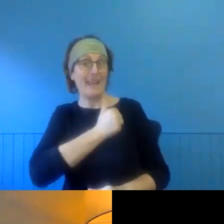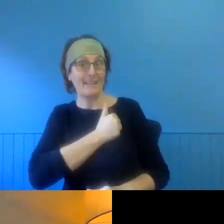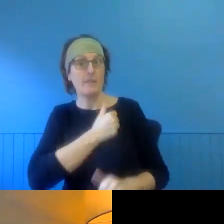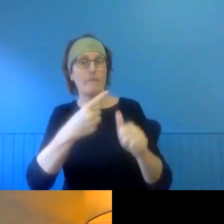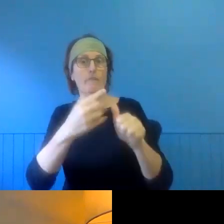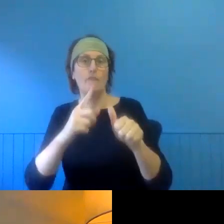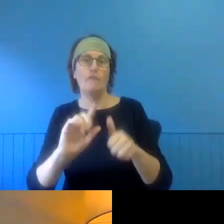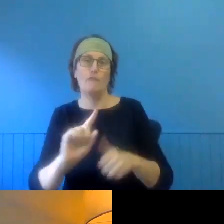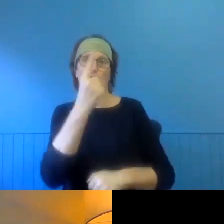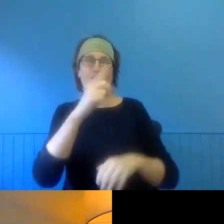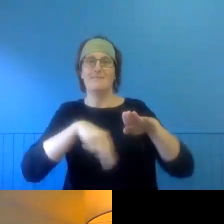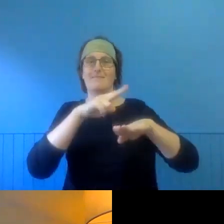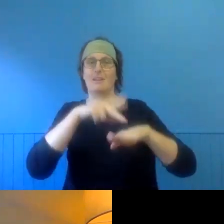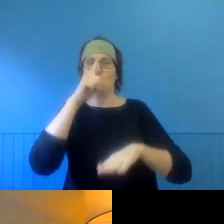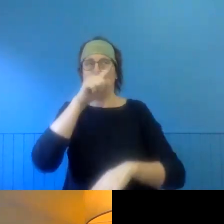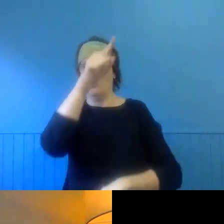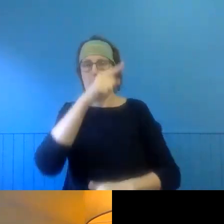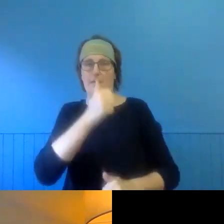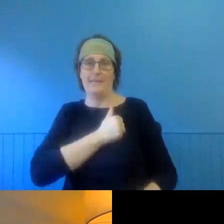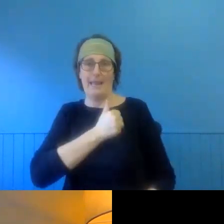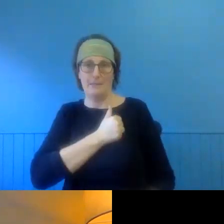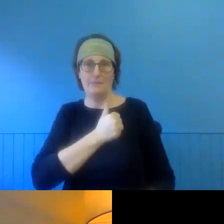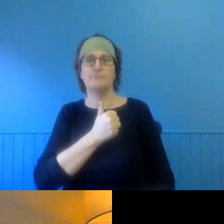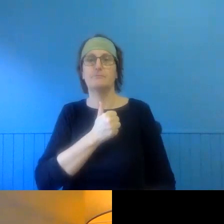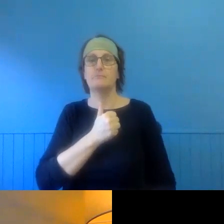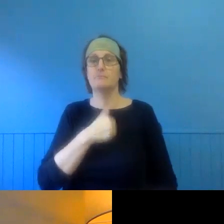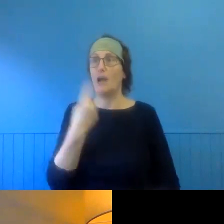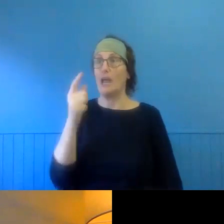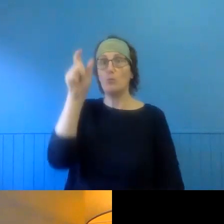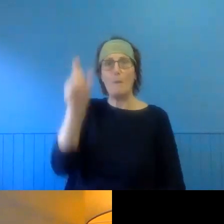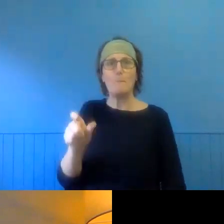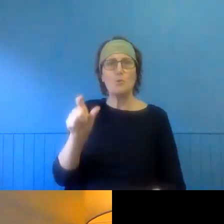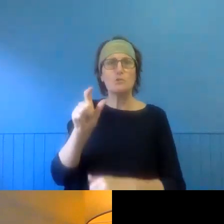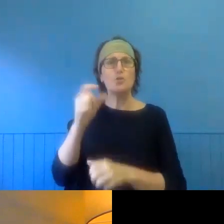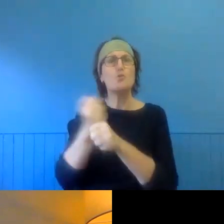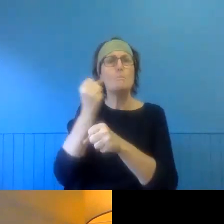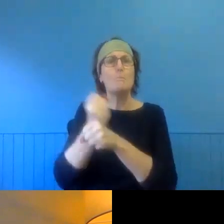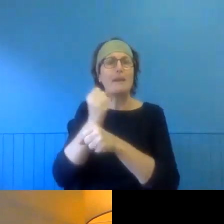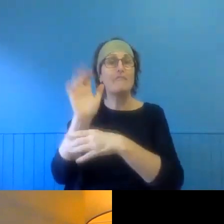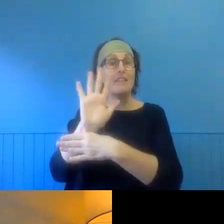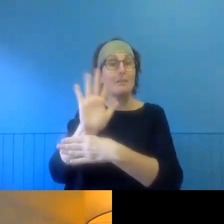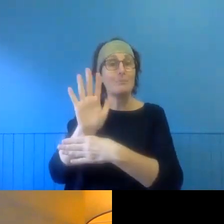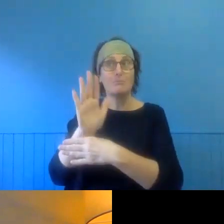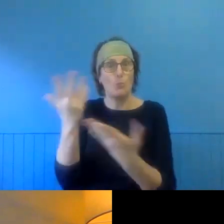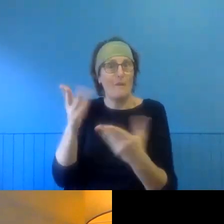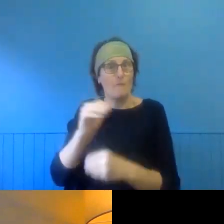people. But I asked someone who was a filmmaker in Ireland, who was